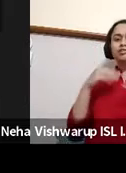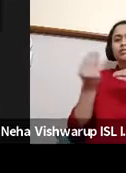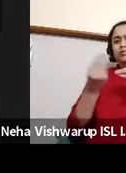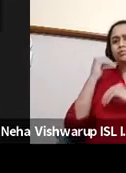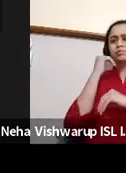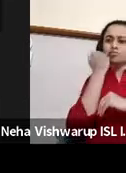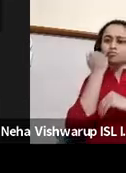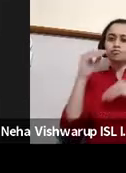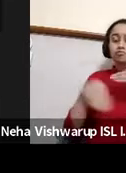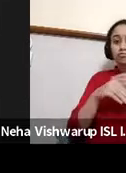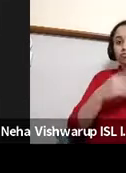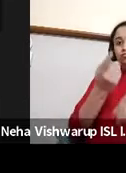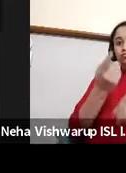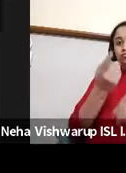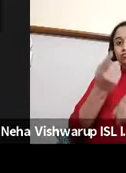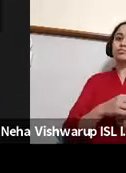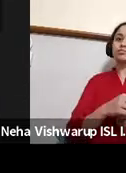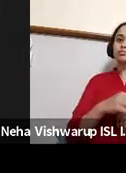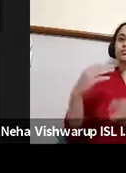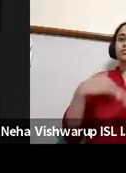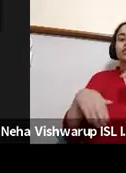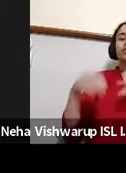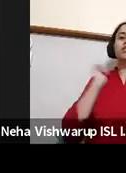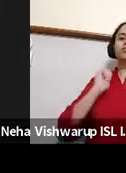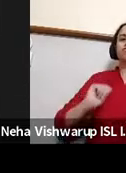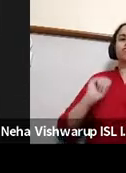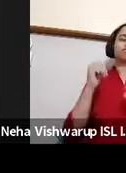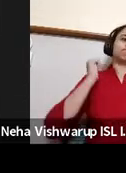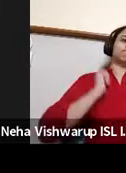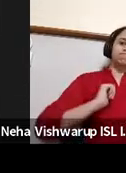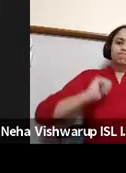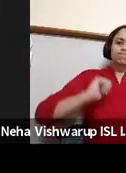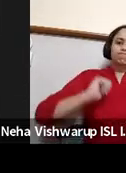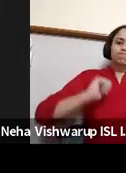as he frequently helped clients create poses inspired by the language of dreams and cinema